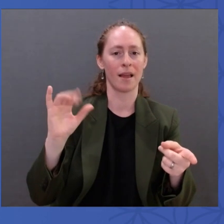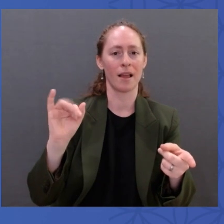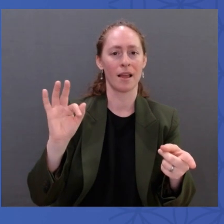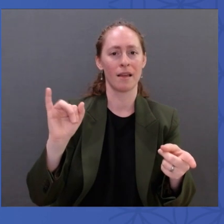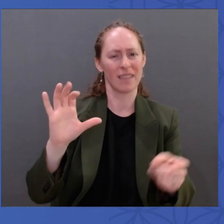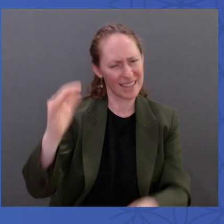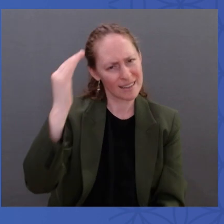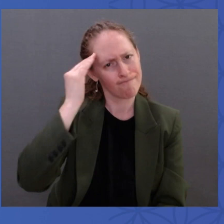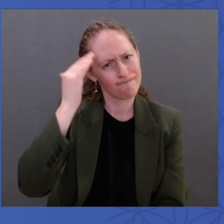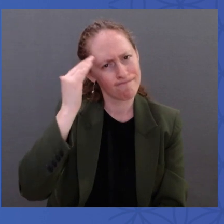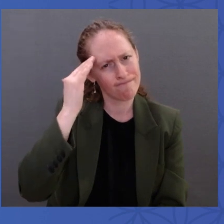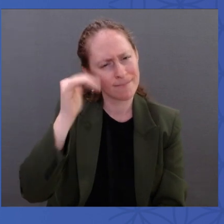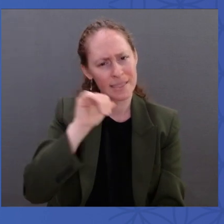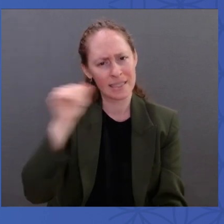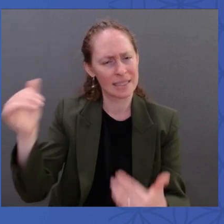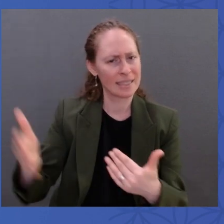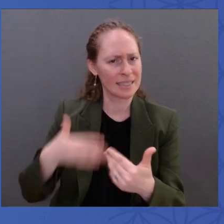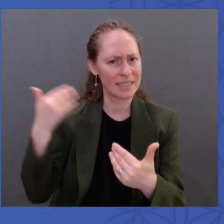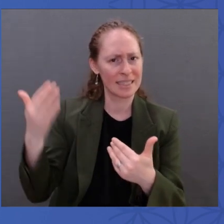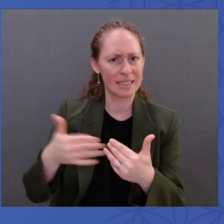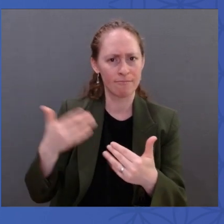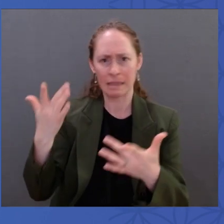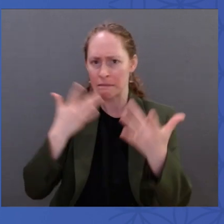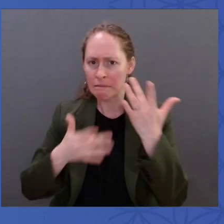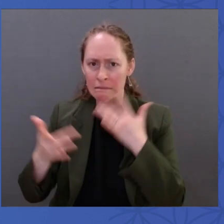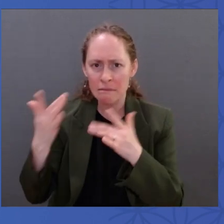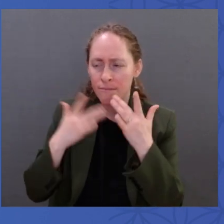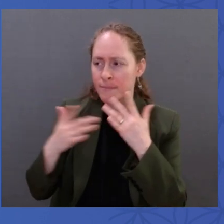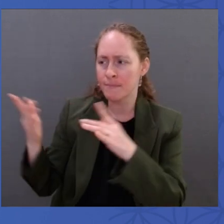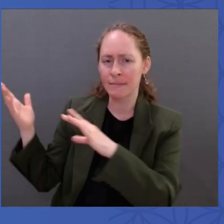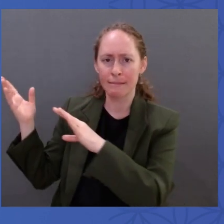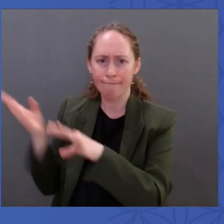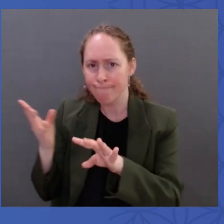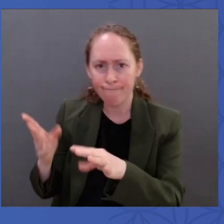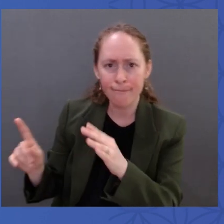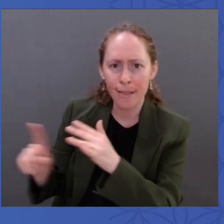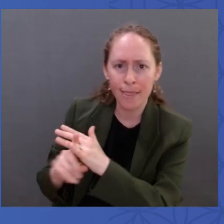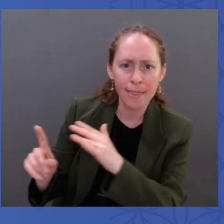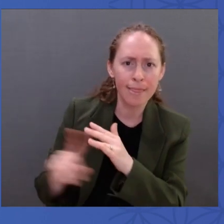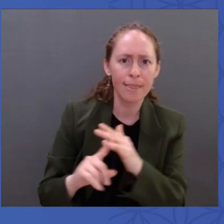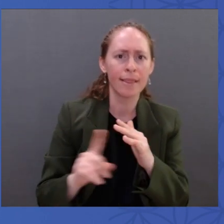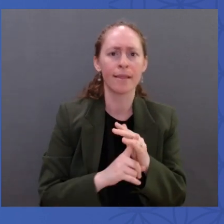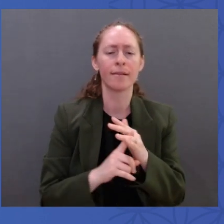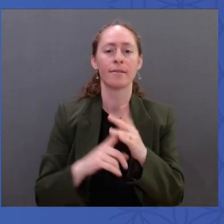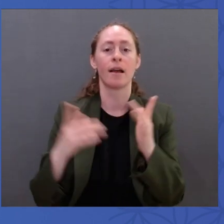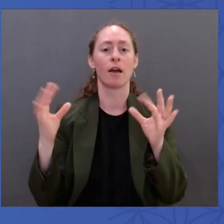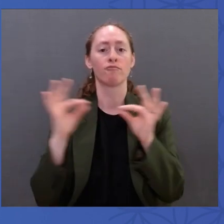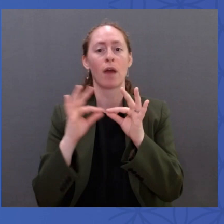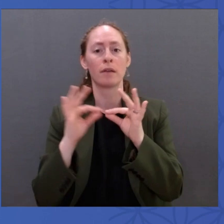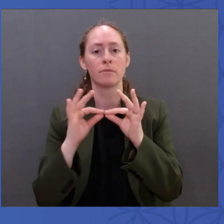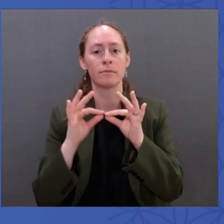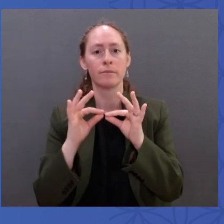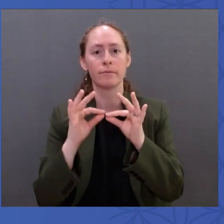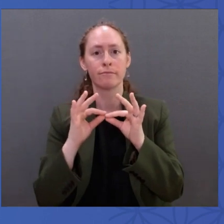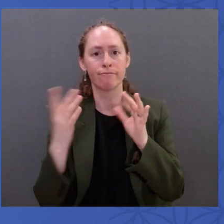as well as implications due to the war in Ukraine and the threat of tightening monetary policy.